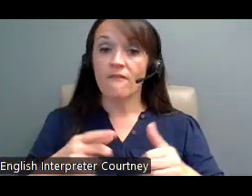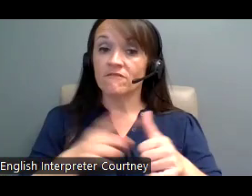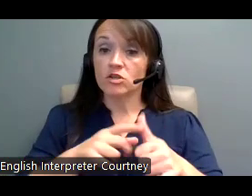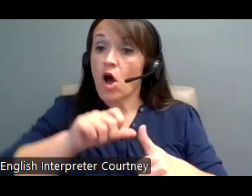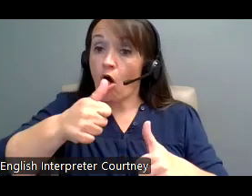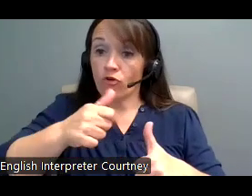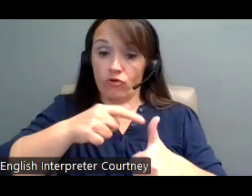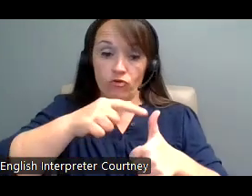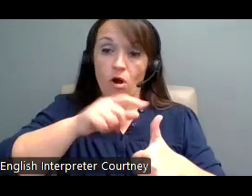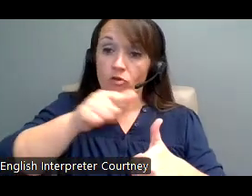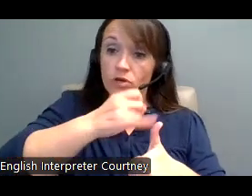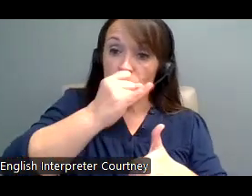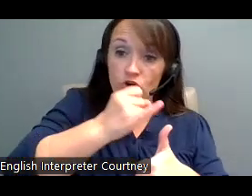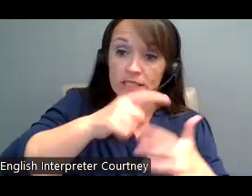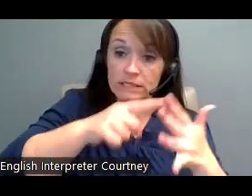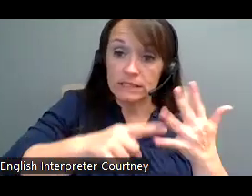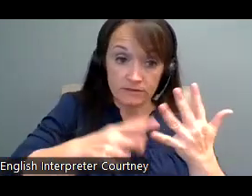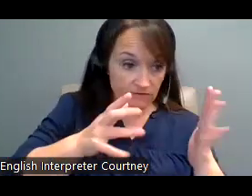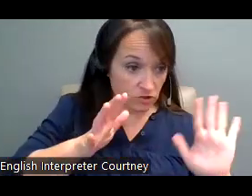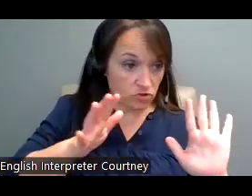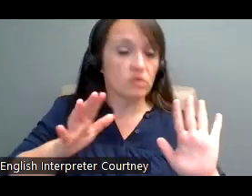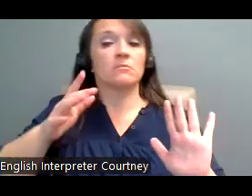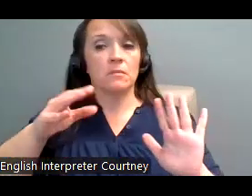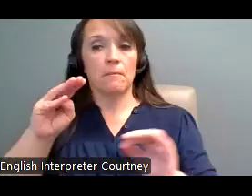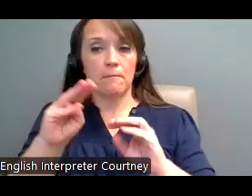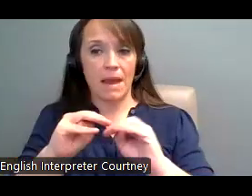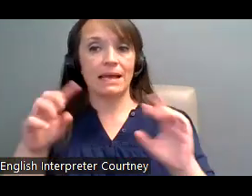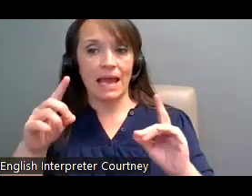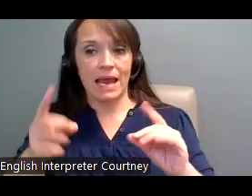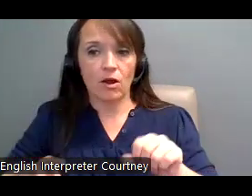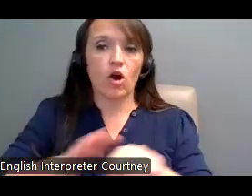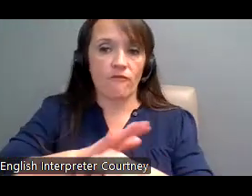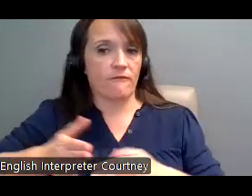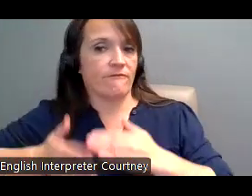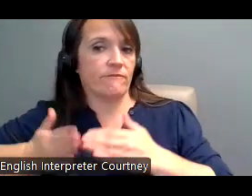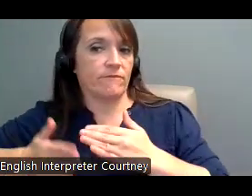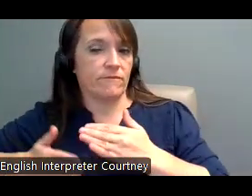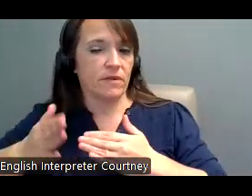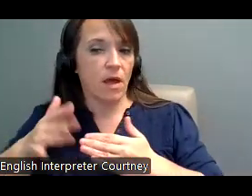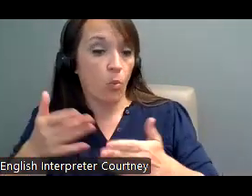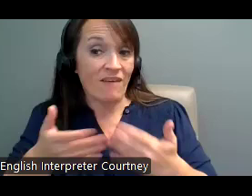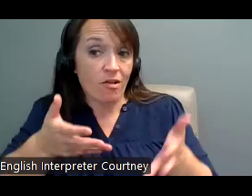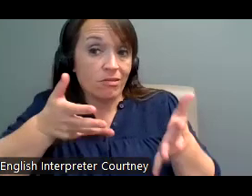pay whatever is left over. Another very important thing is that it provides very strong due process